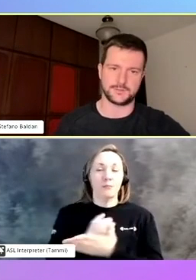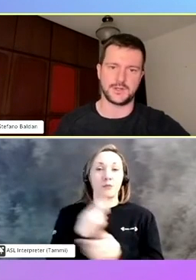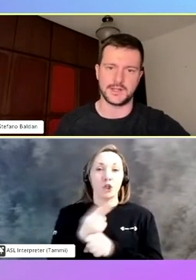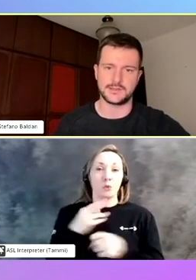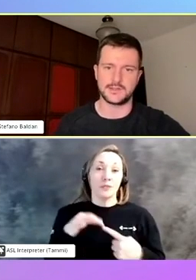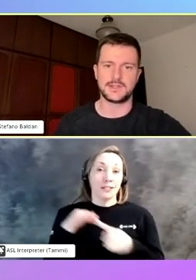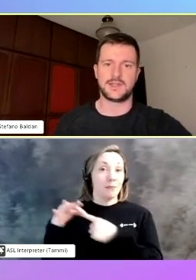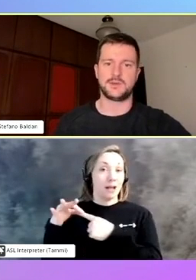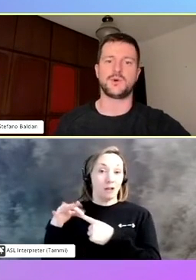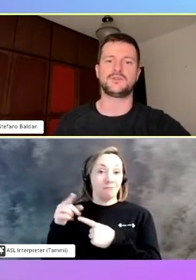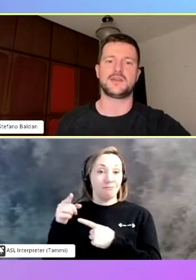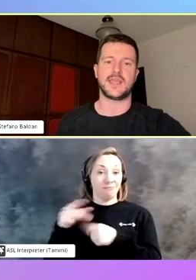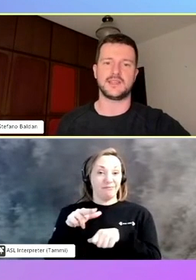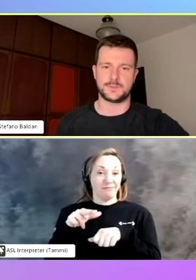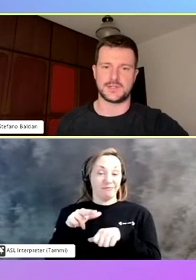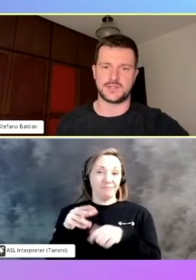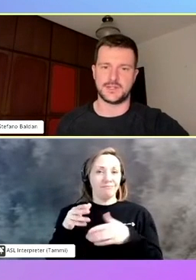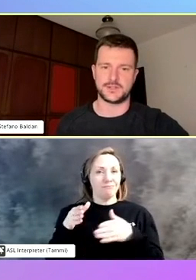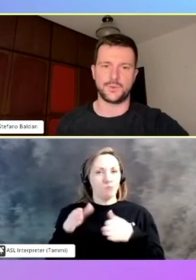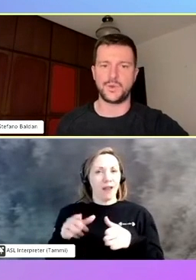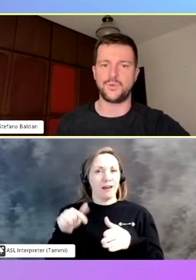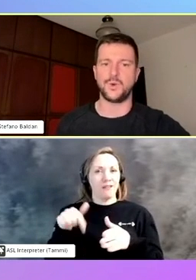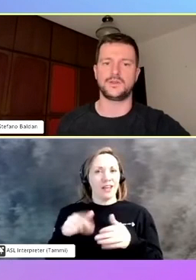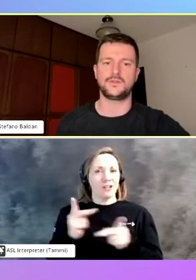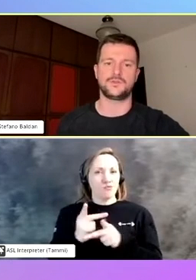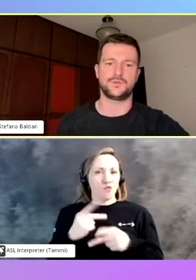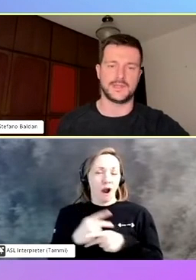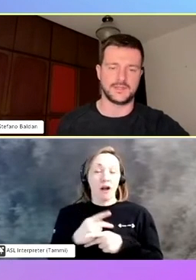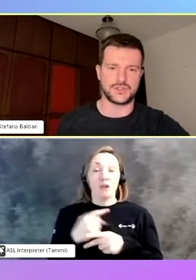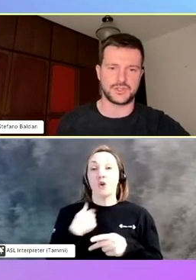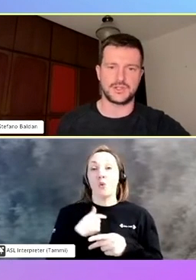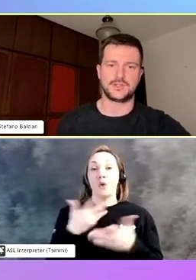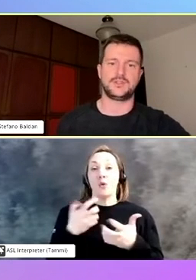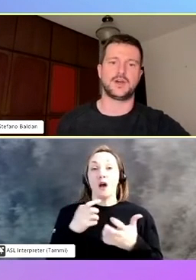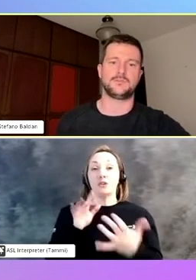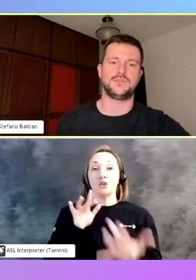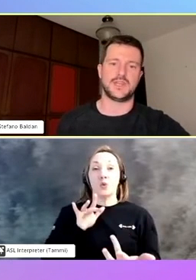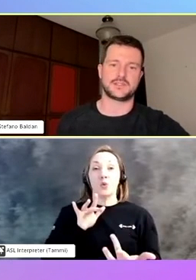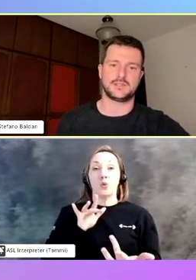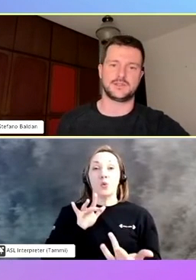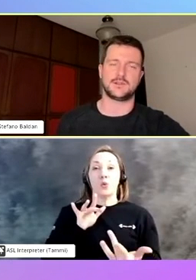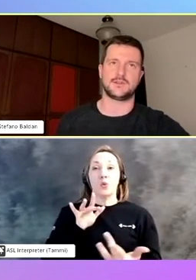we have brainstorming, so we provide tools like sticky notes where you can add a sticky note to the whiteboard,